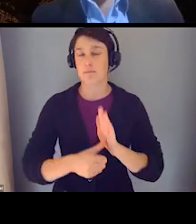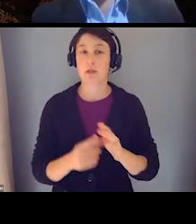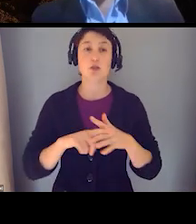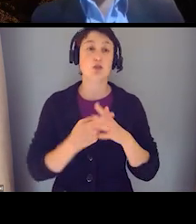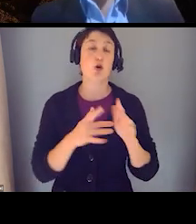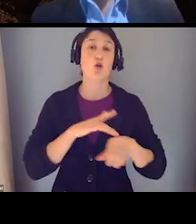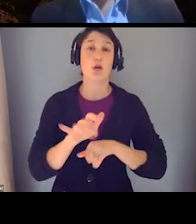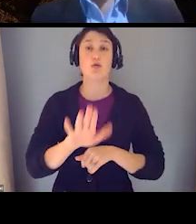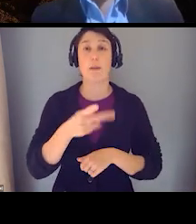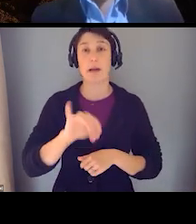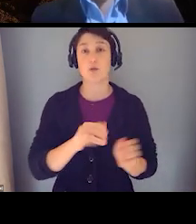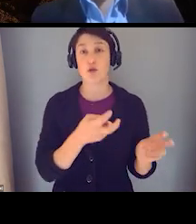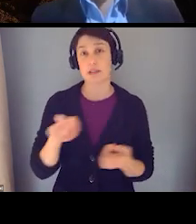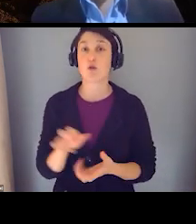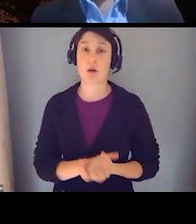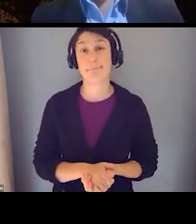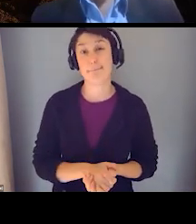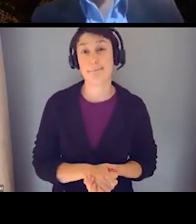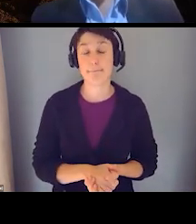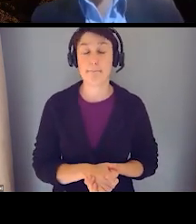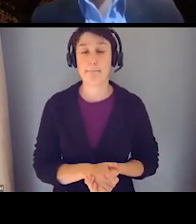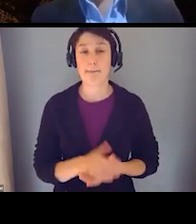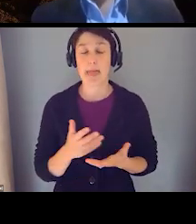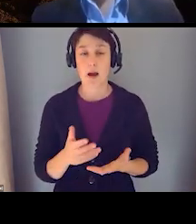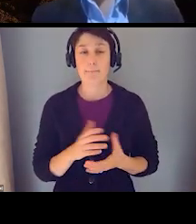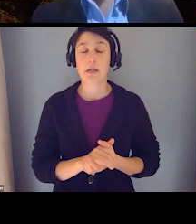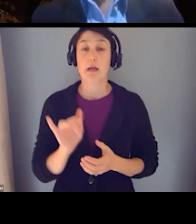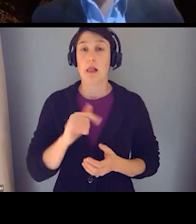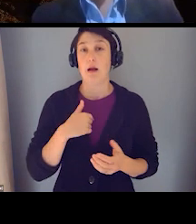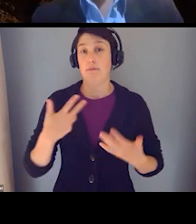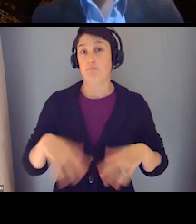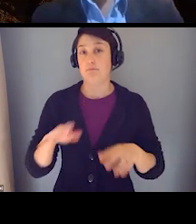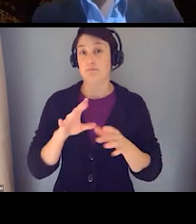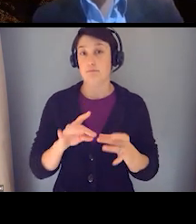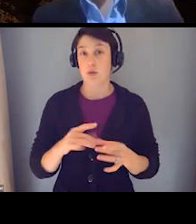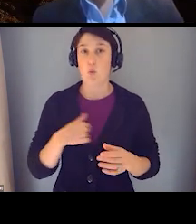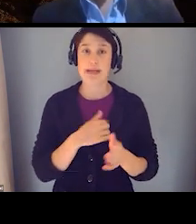Like I said, we get requests that the PI moved over a year ago or a year ago;